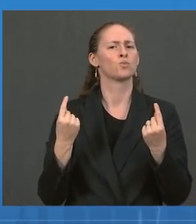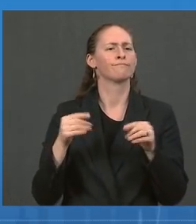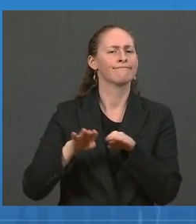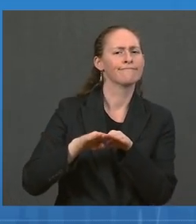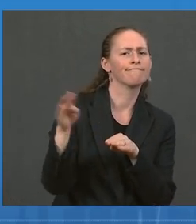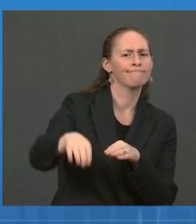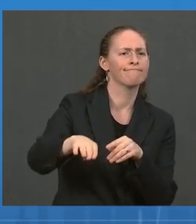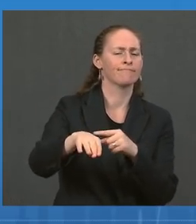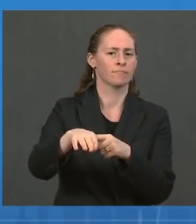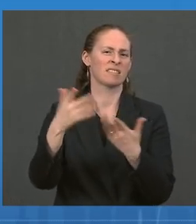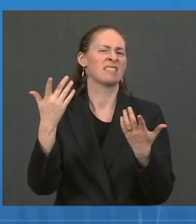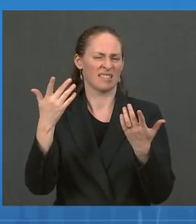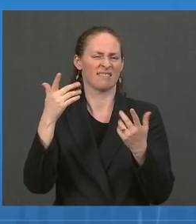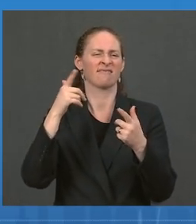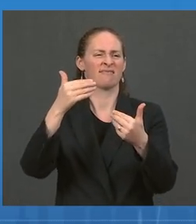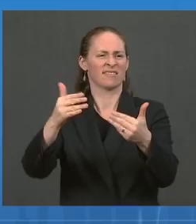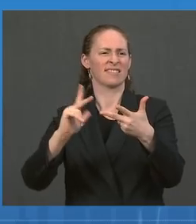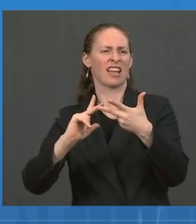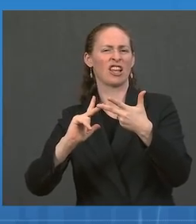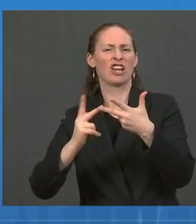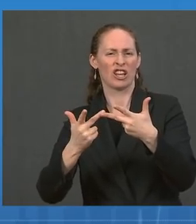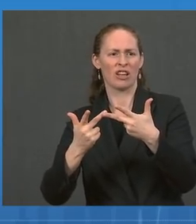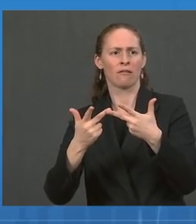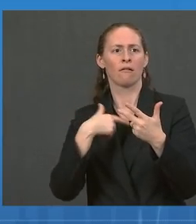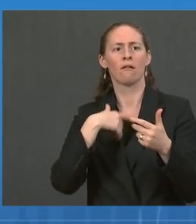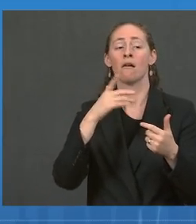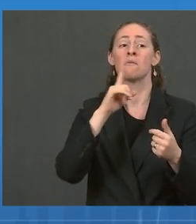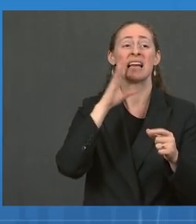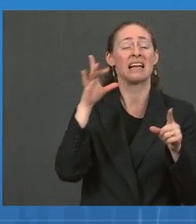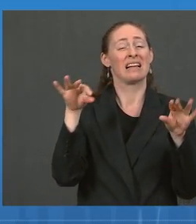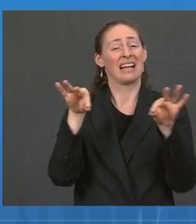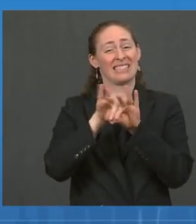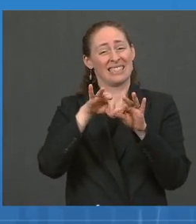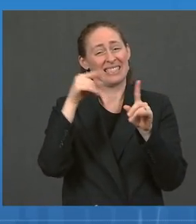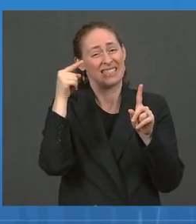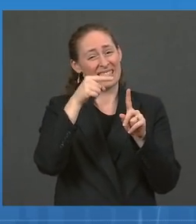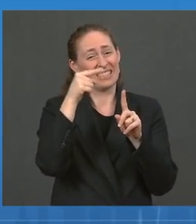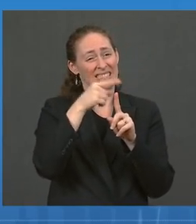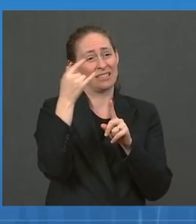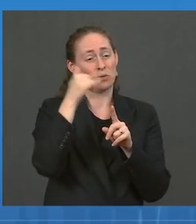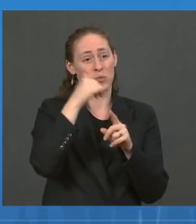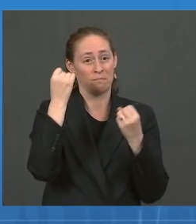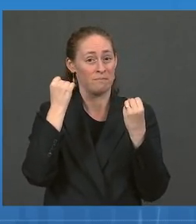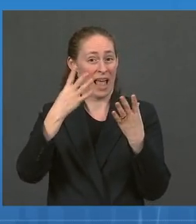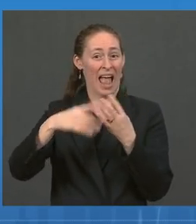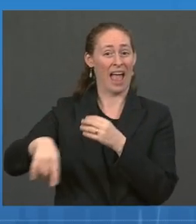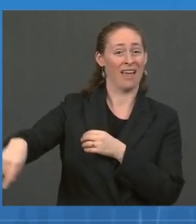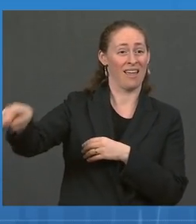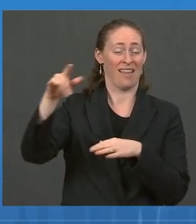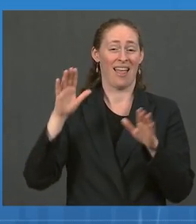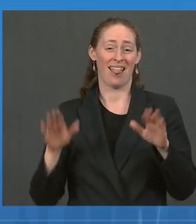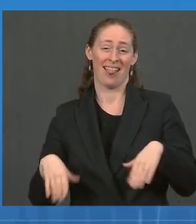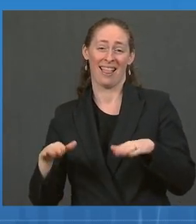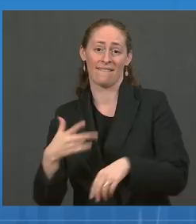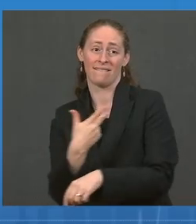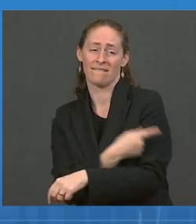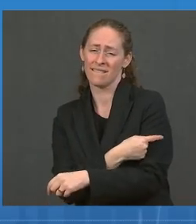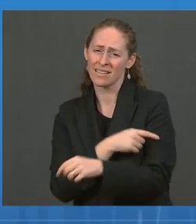It will not distract us from our most important focus: to get as many people as possible vaccinated with a primary series.